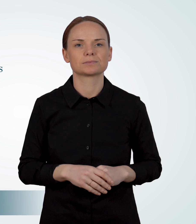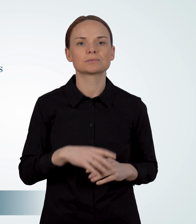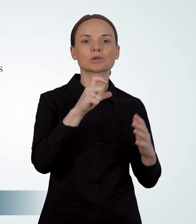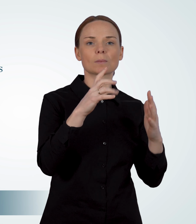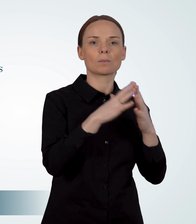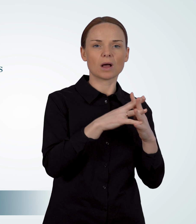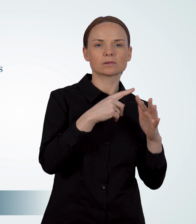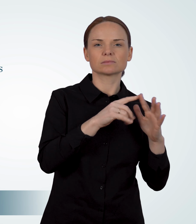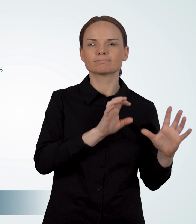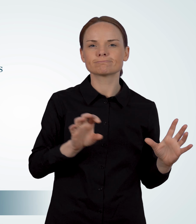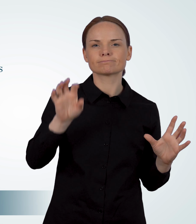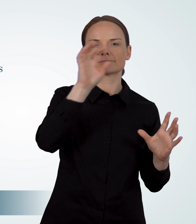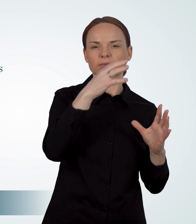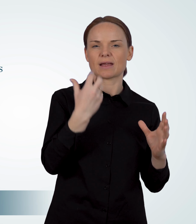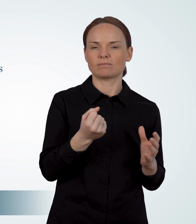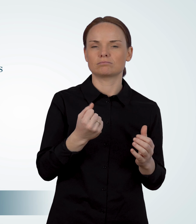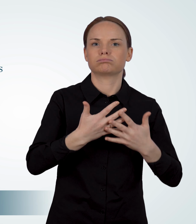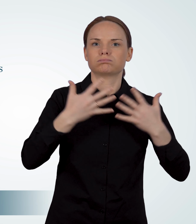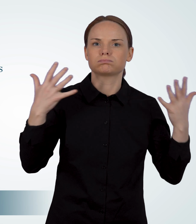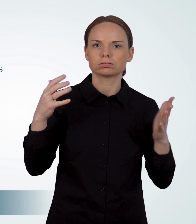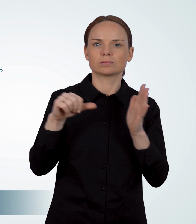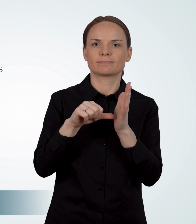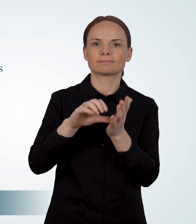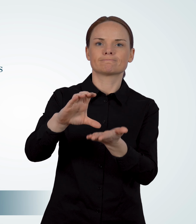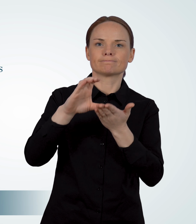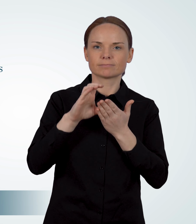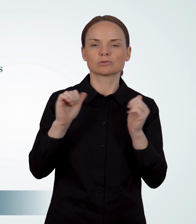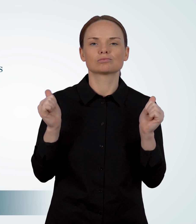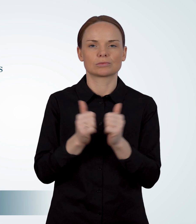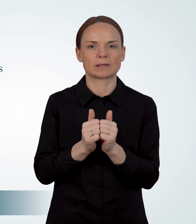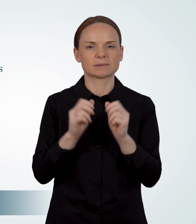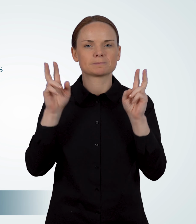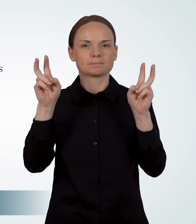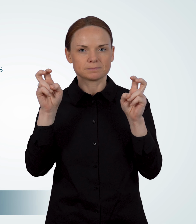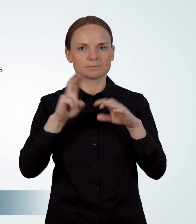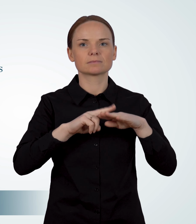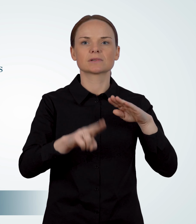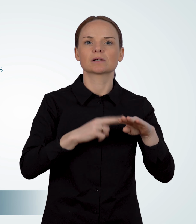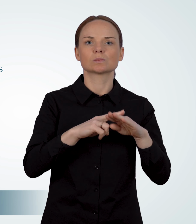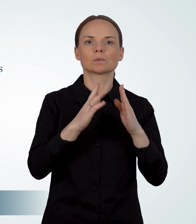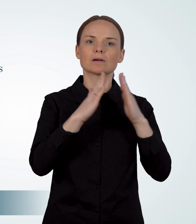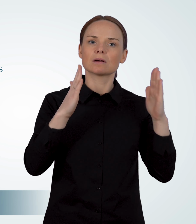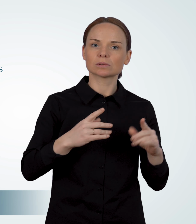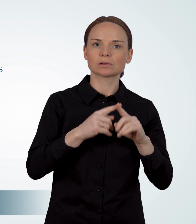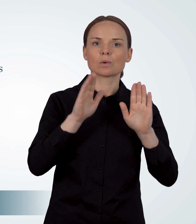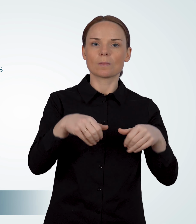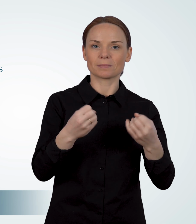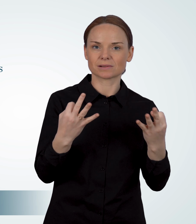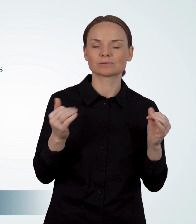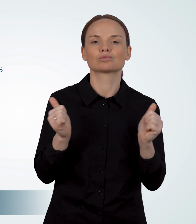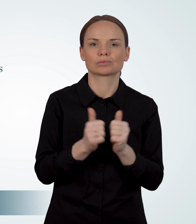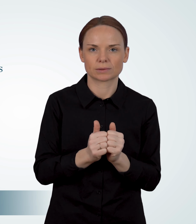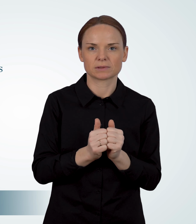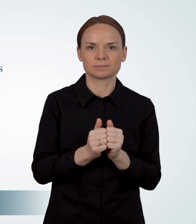The National Housing and Homelessness Agreement is the major funding agreement between the Commonwealth and the states.